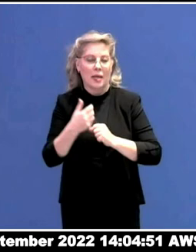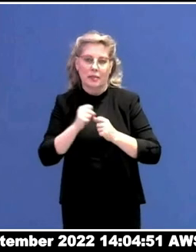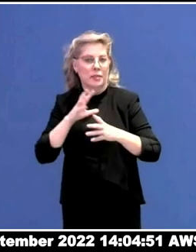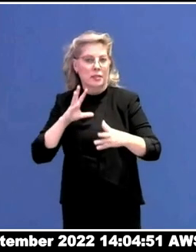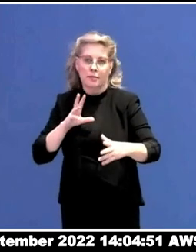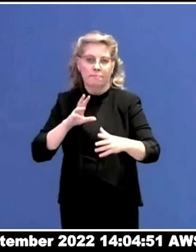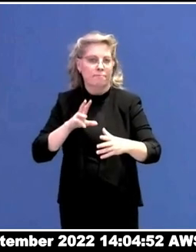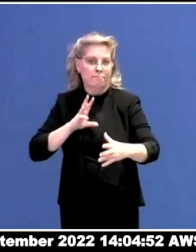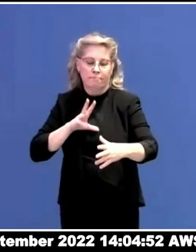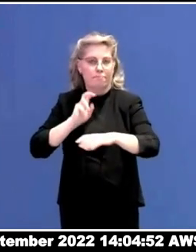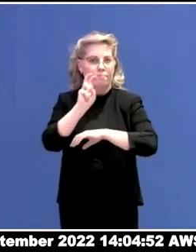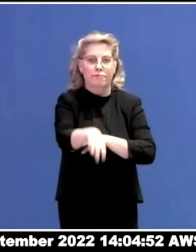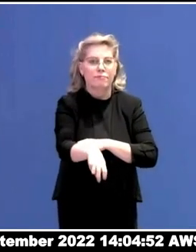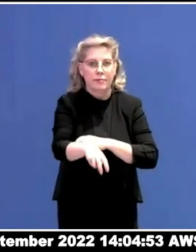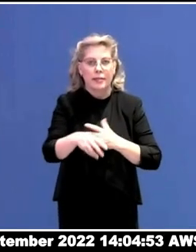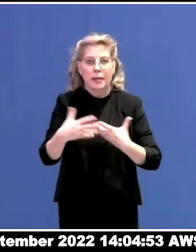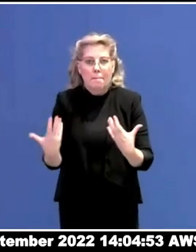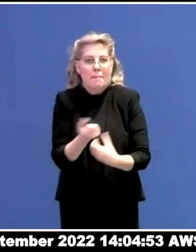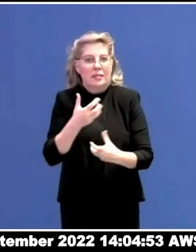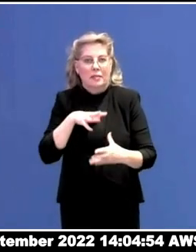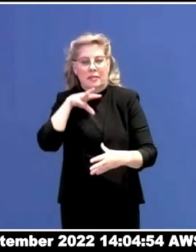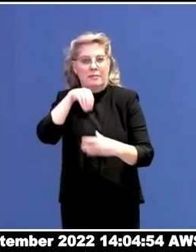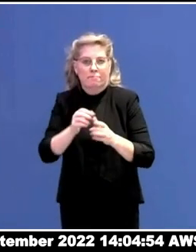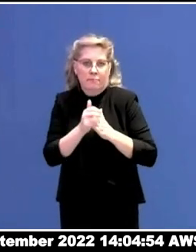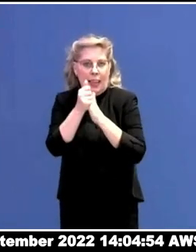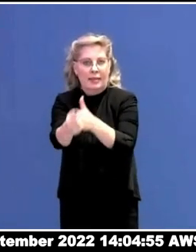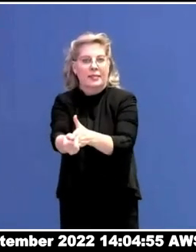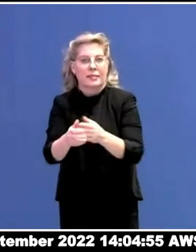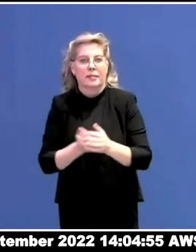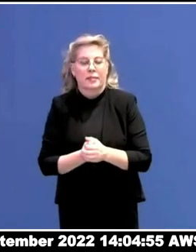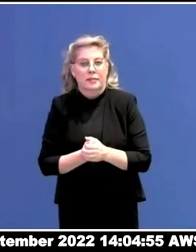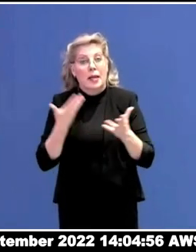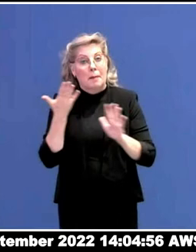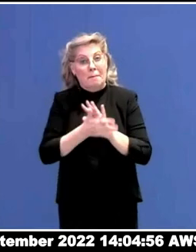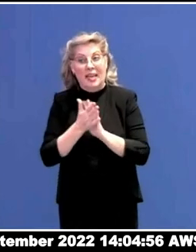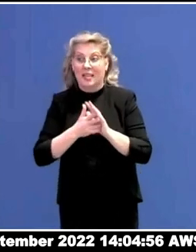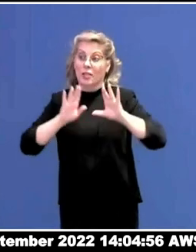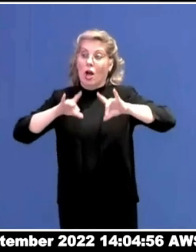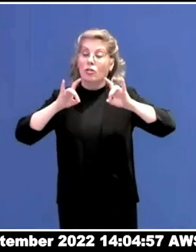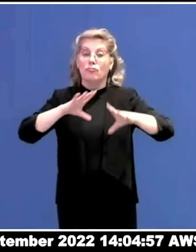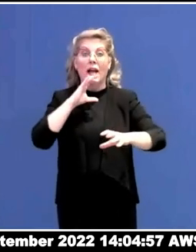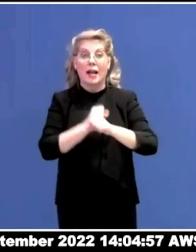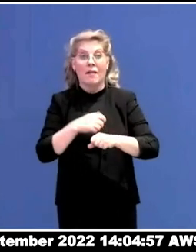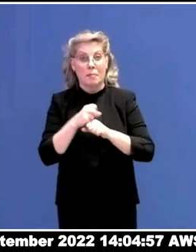and that's something that the Federal Government could do to bring the states and territories together. There is no effective coordination.